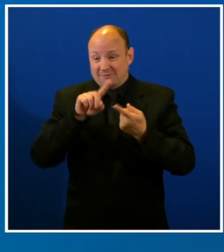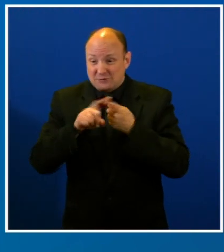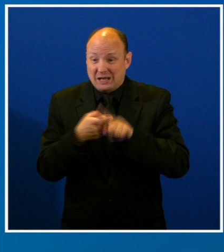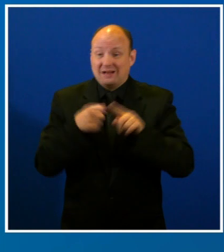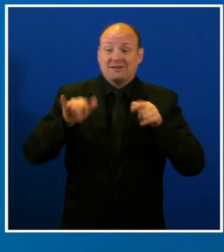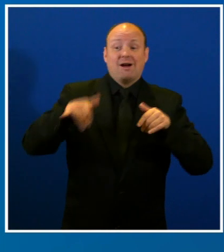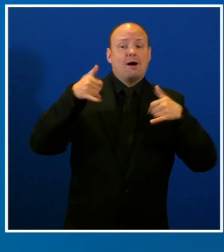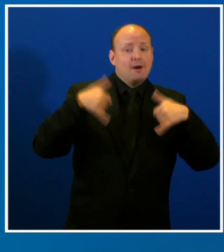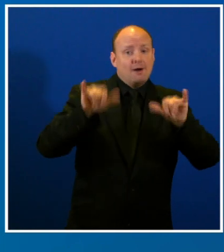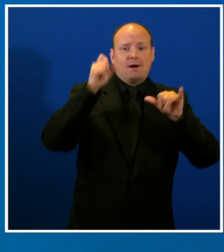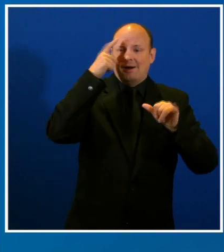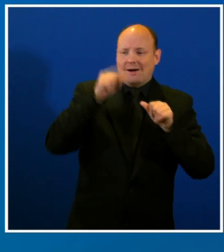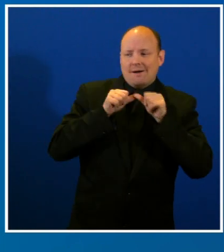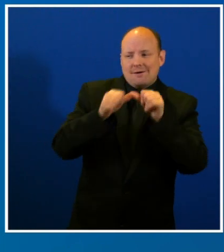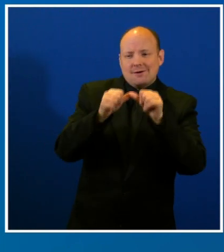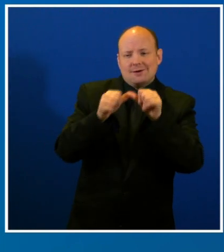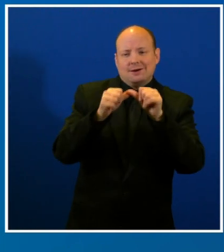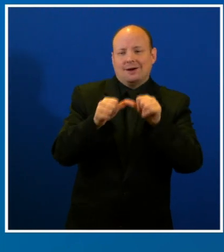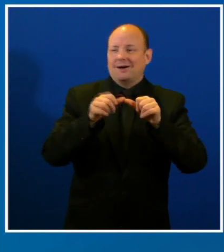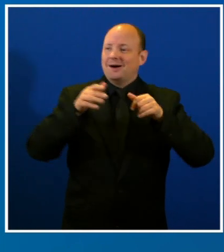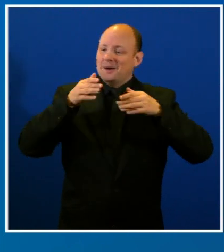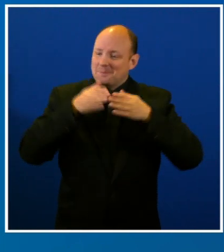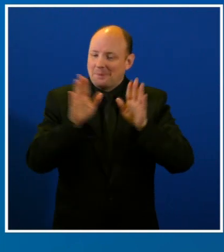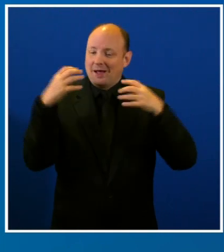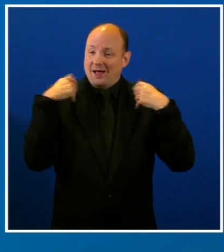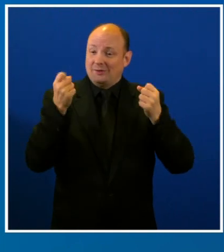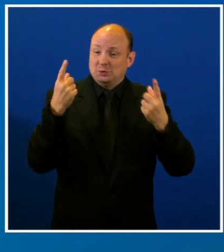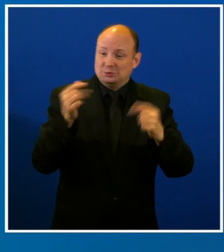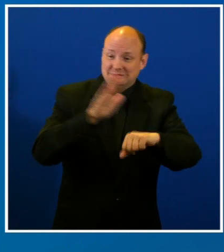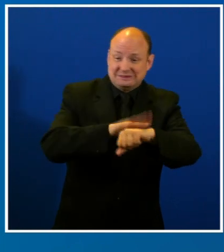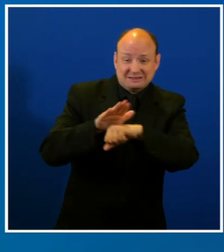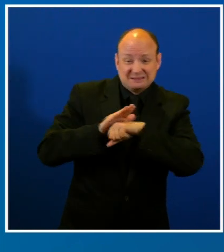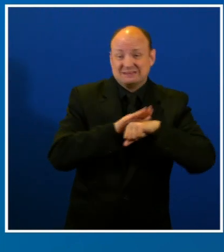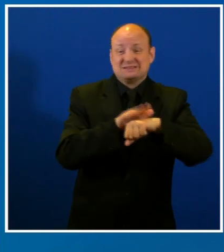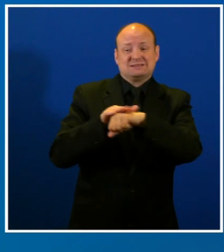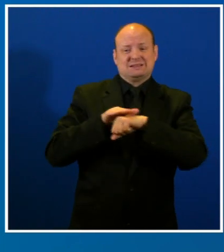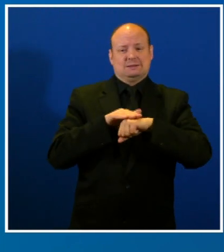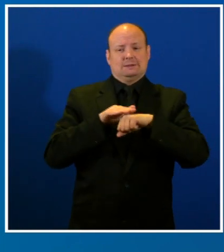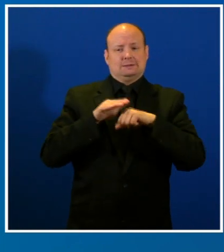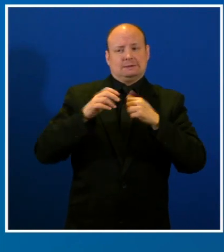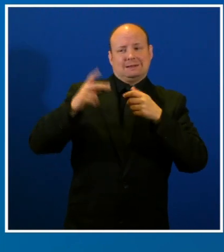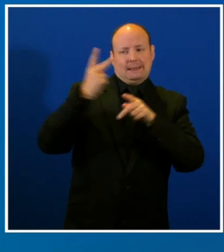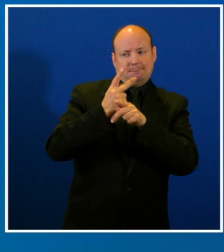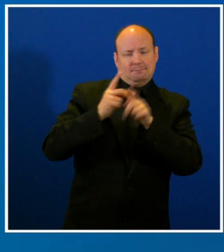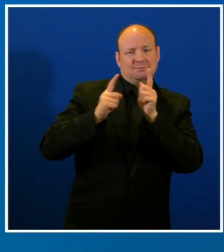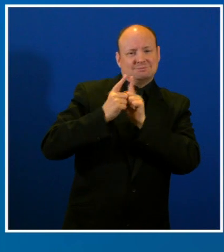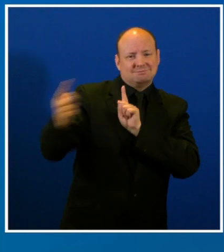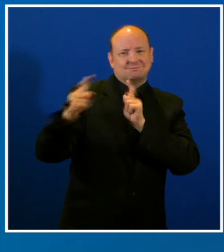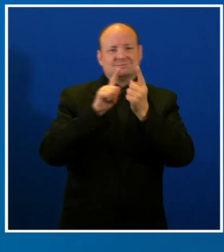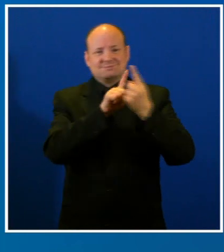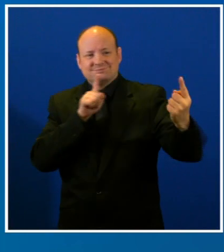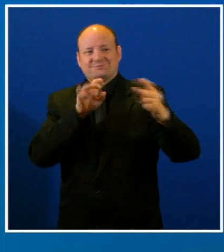experts and highly encourage you to do the same. Look for a different way to celebrate this year. Maybe you